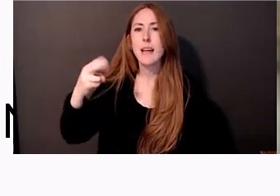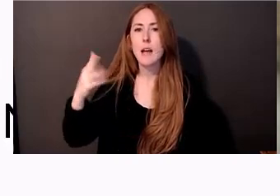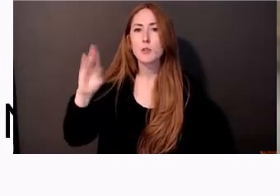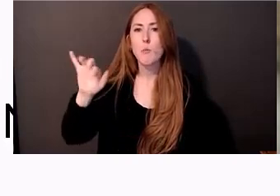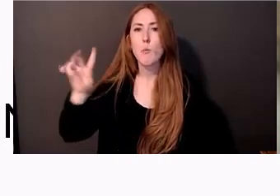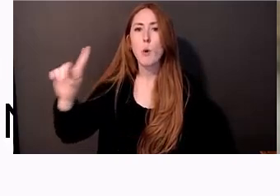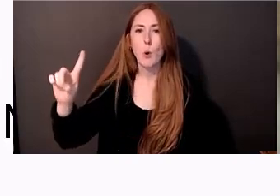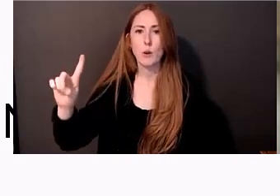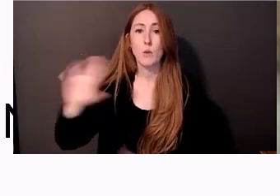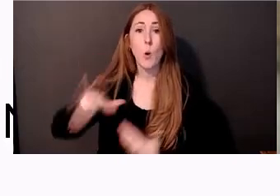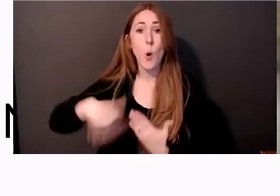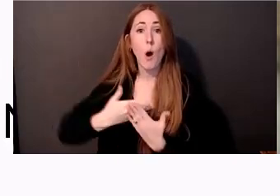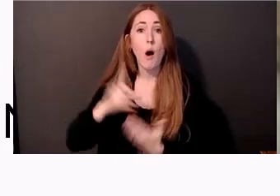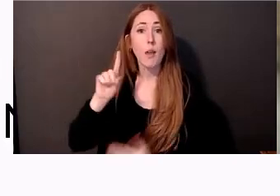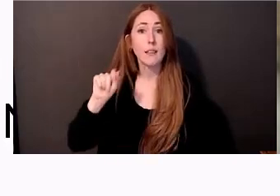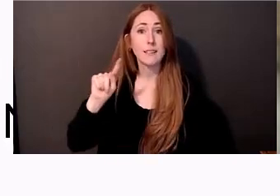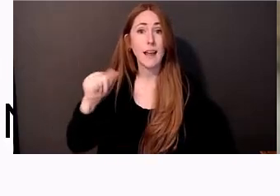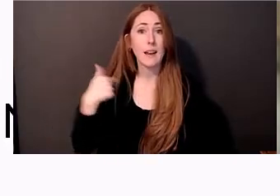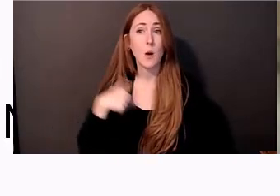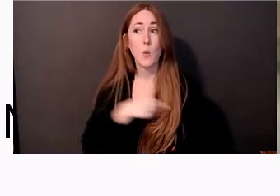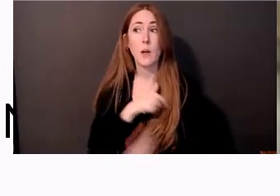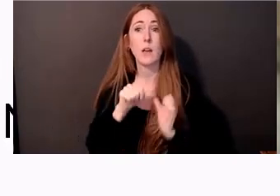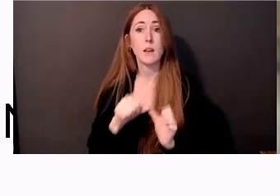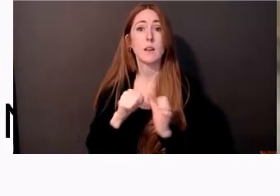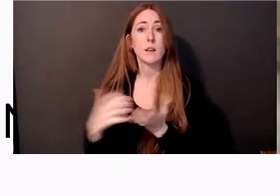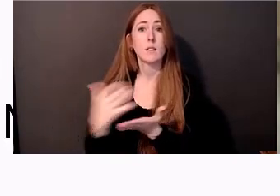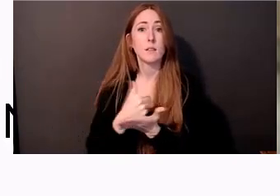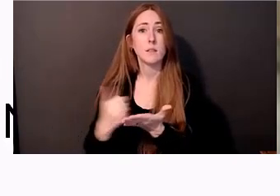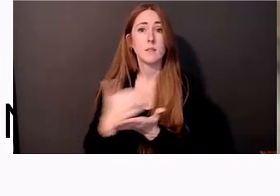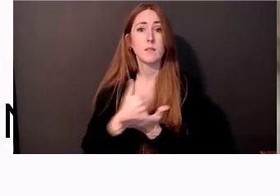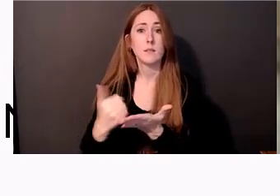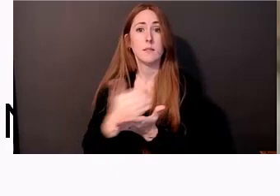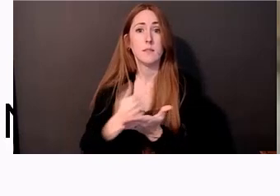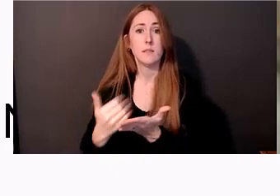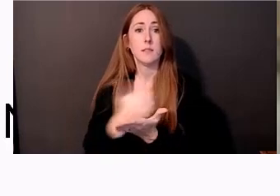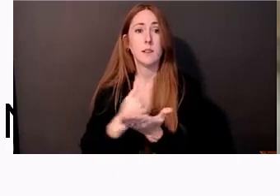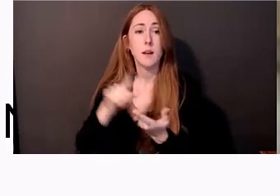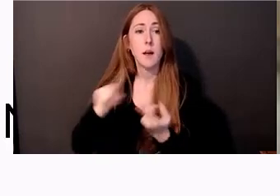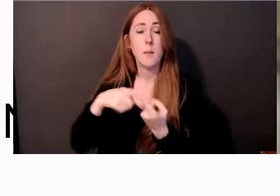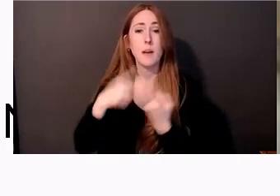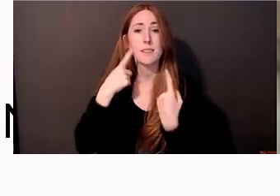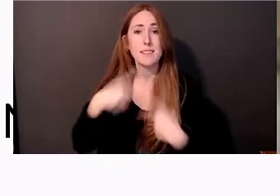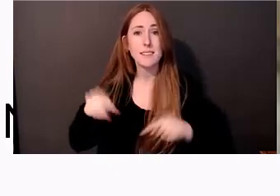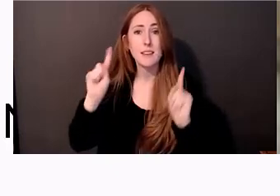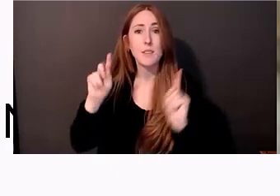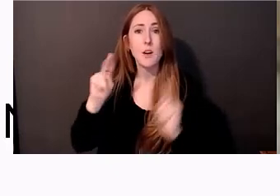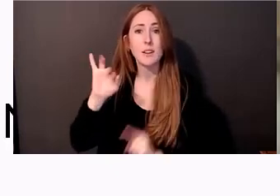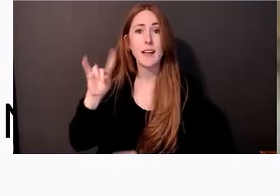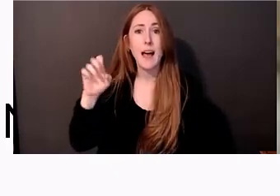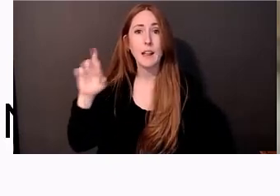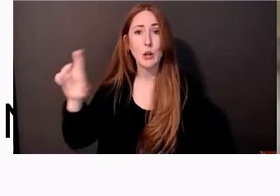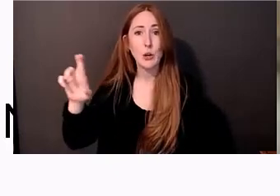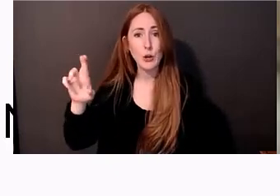collecting over time about successful NIDILRR grants. So there's papers, publications, other patents out there.